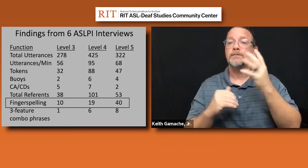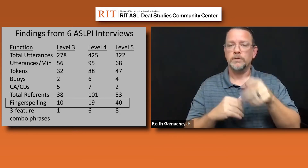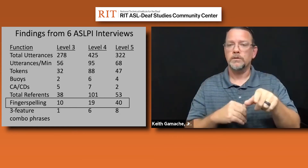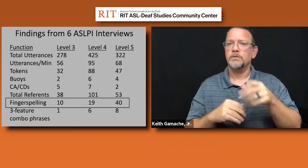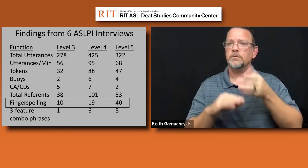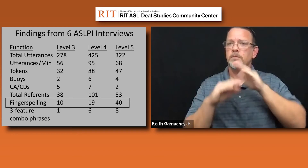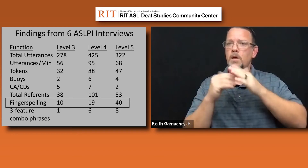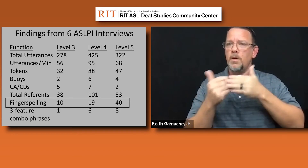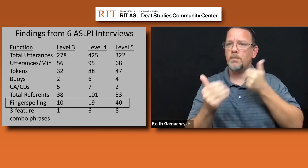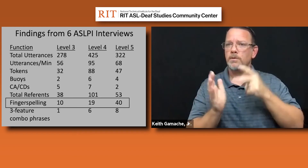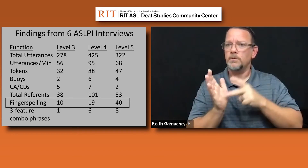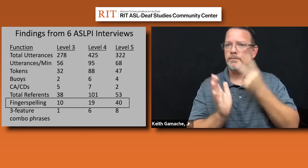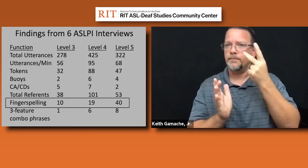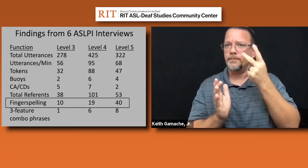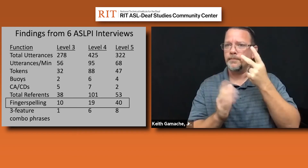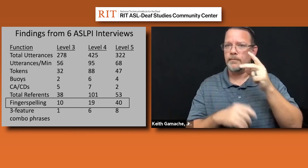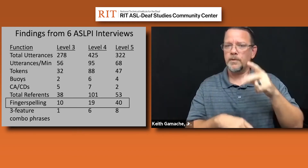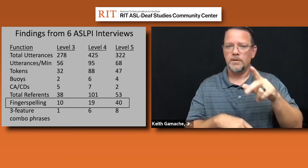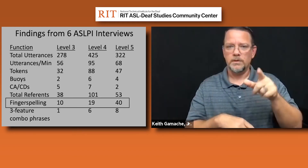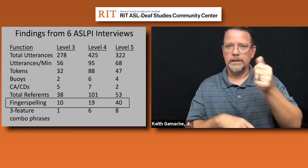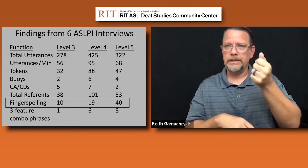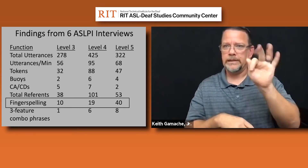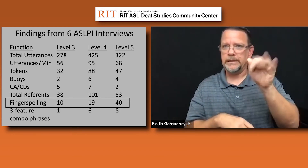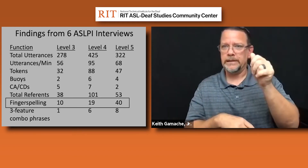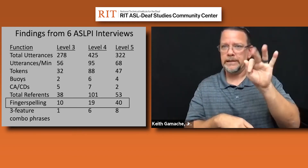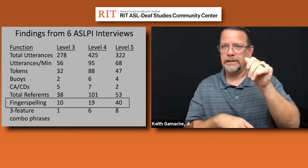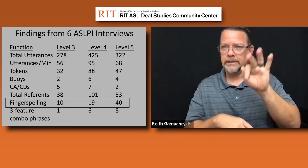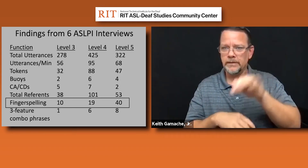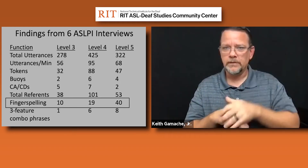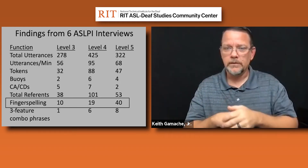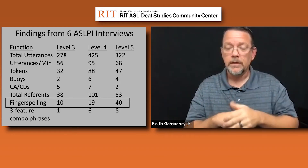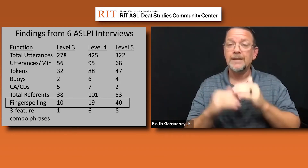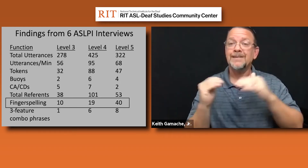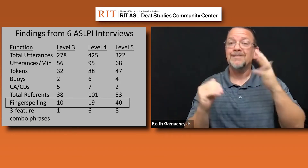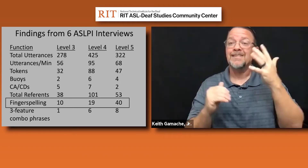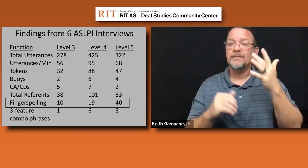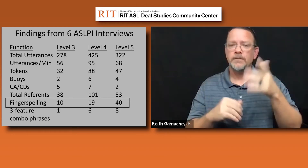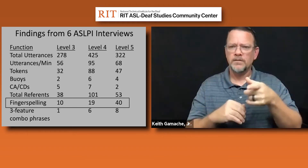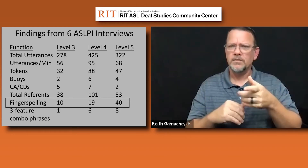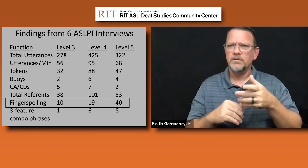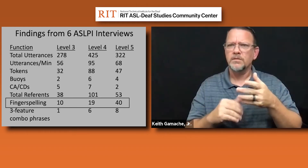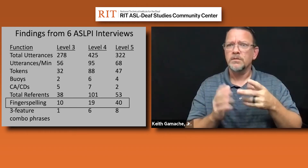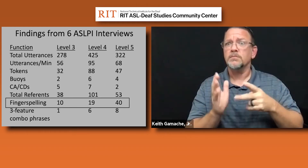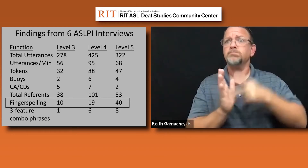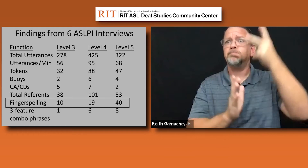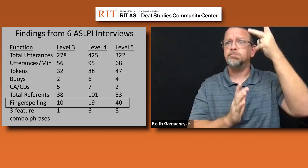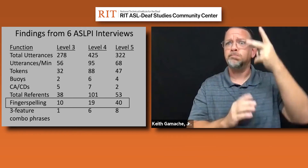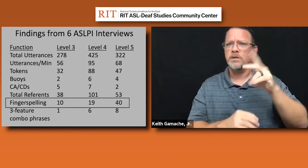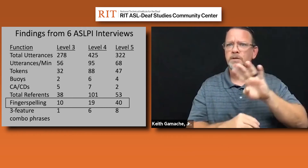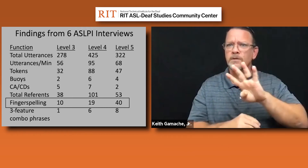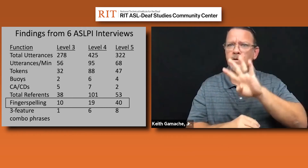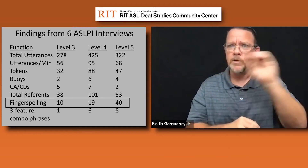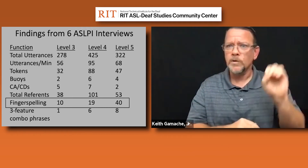As you can see, a Level 4 would fingerspell almost twice the amount of times at 19